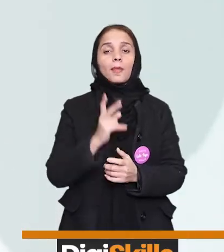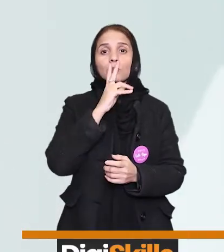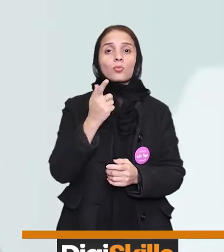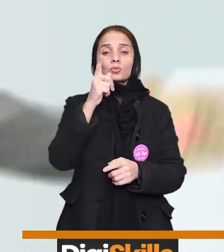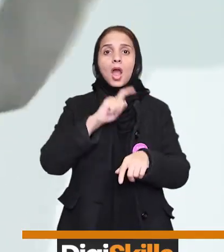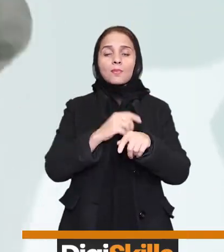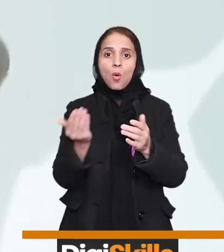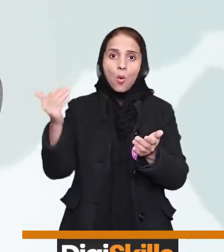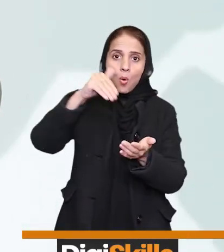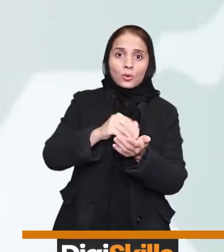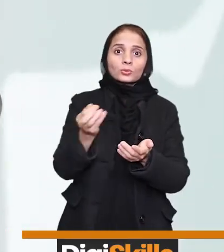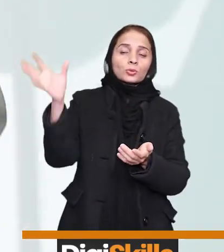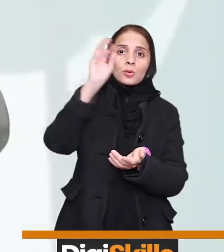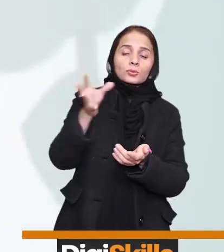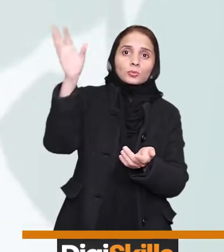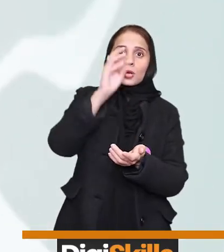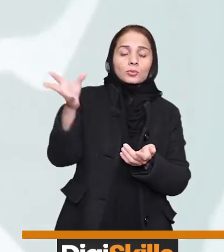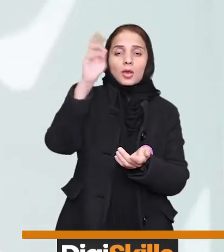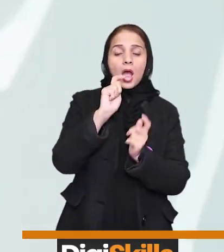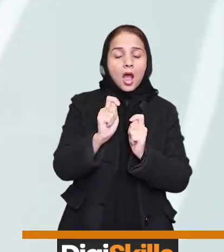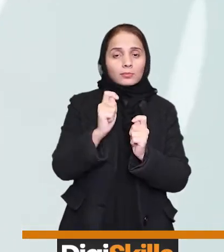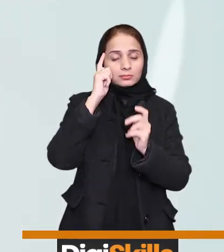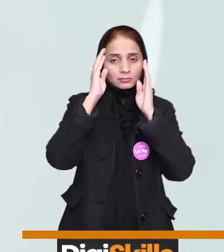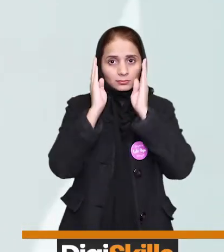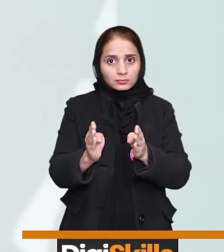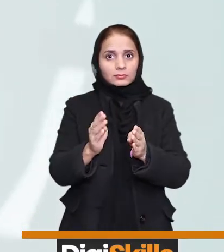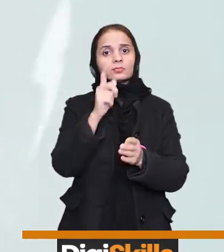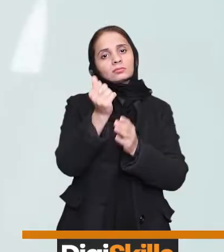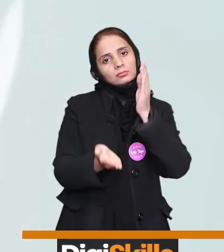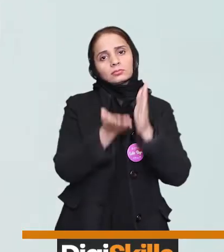Because you're giving overtime to project. You're overworking. So